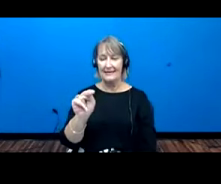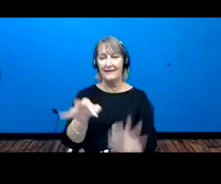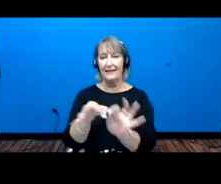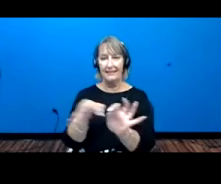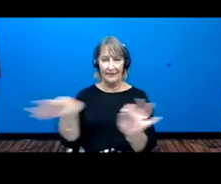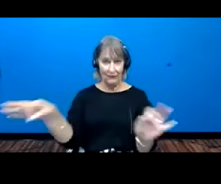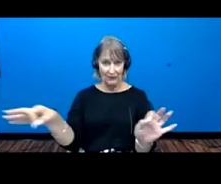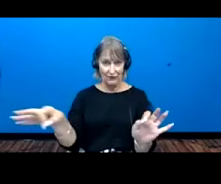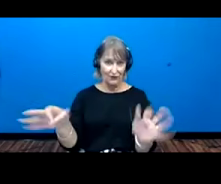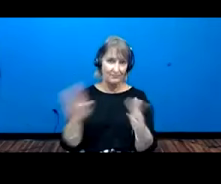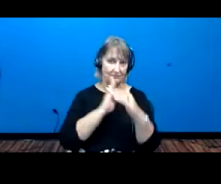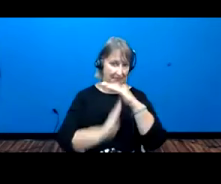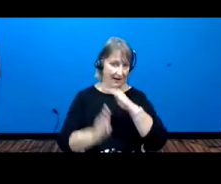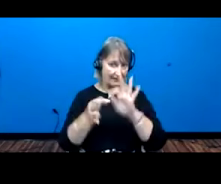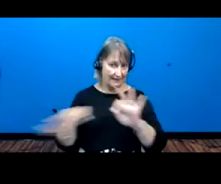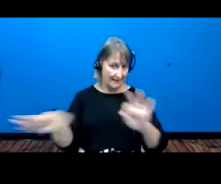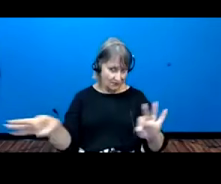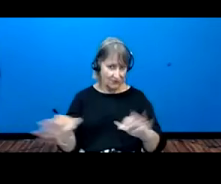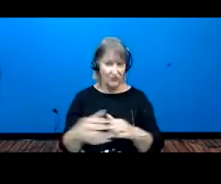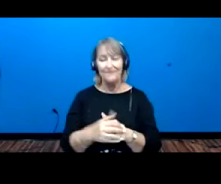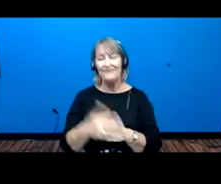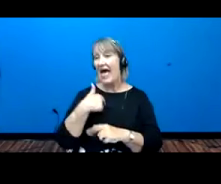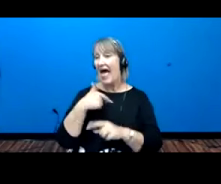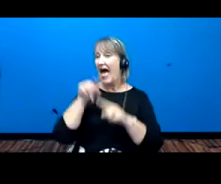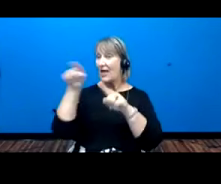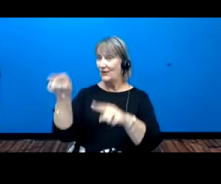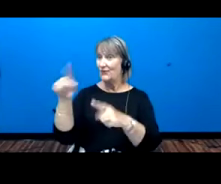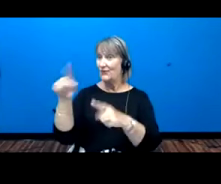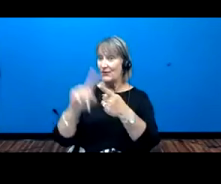on this day, actually, in Geneva and part of my talk